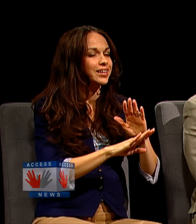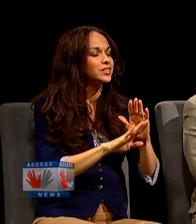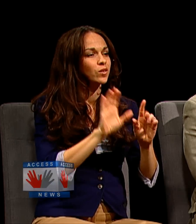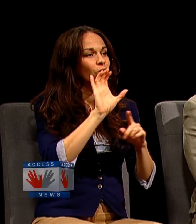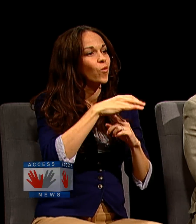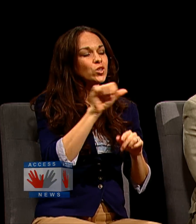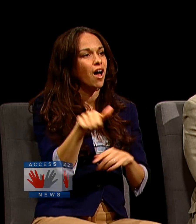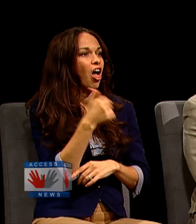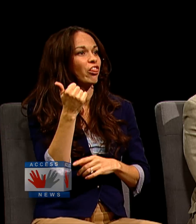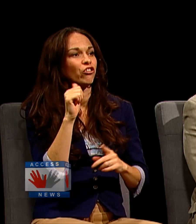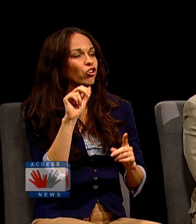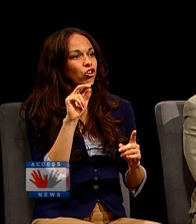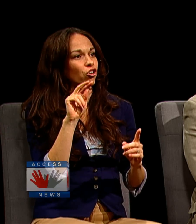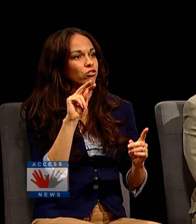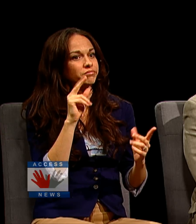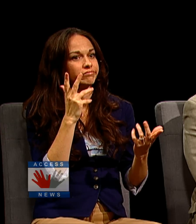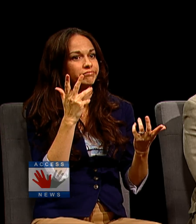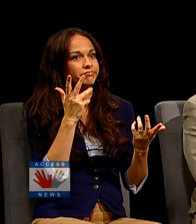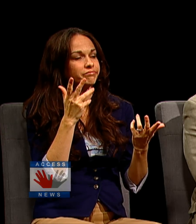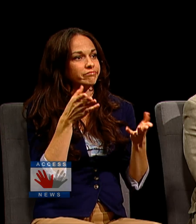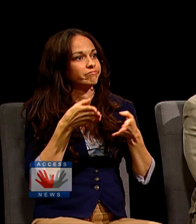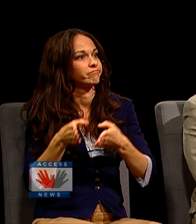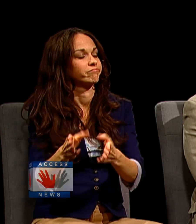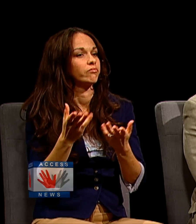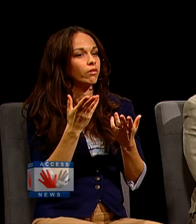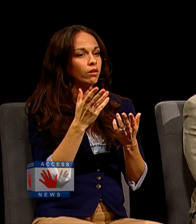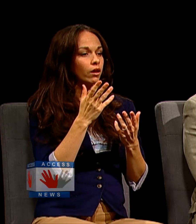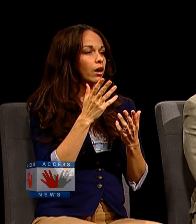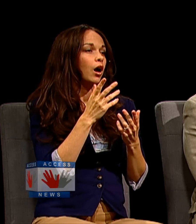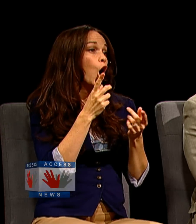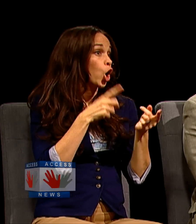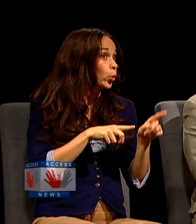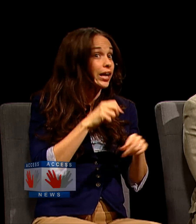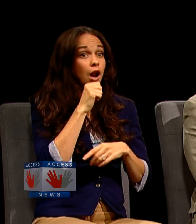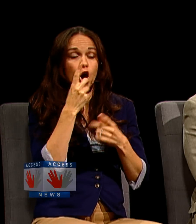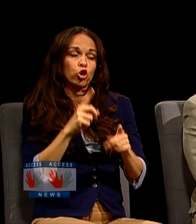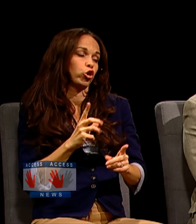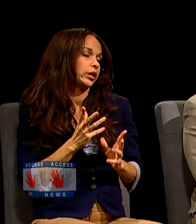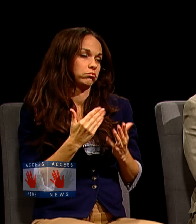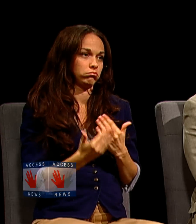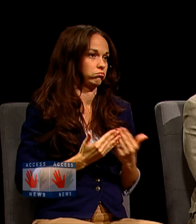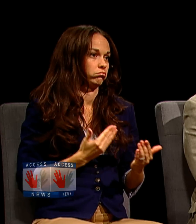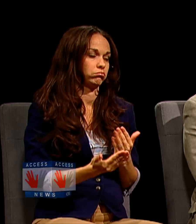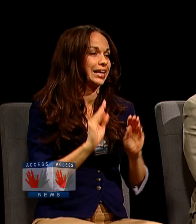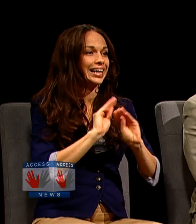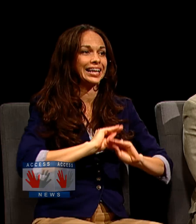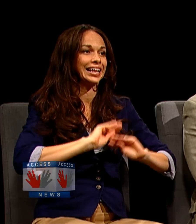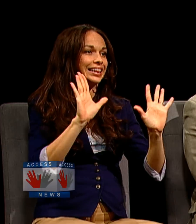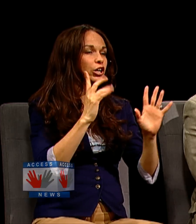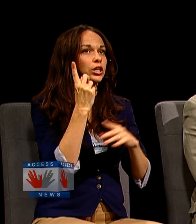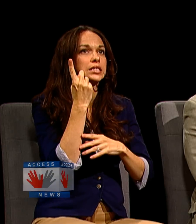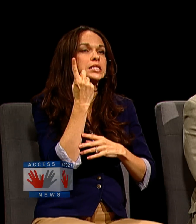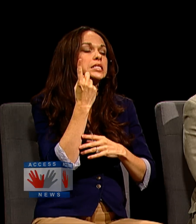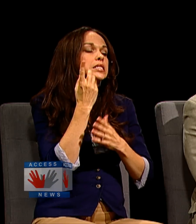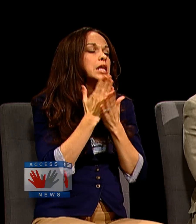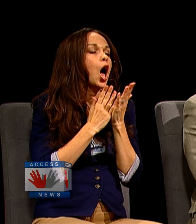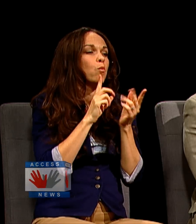Again, whether we agree when how things went or not, clearly, something had to be done respond to that horrible day.